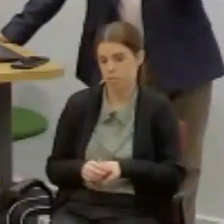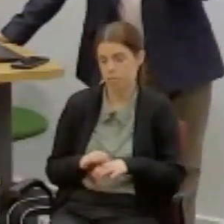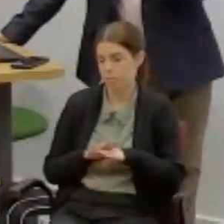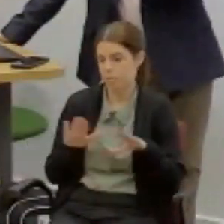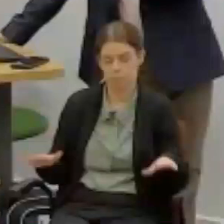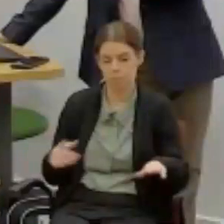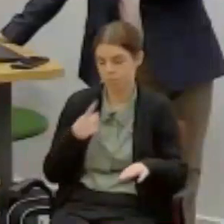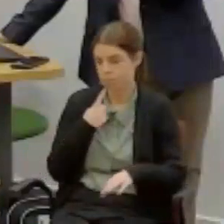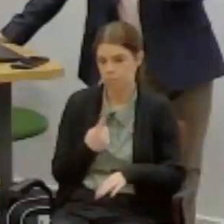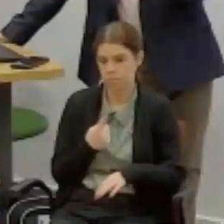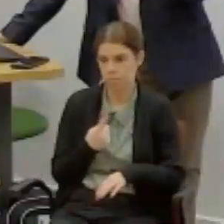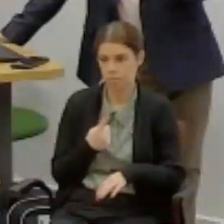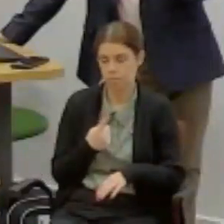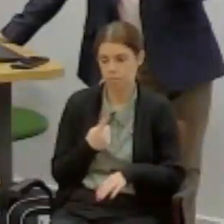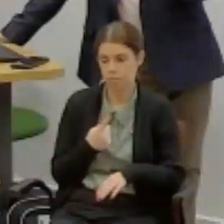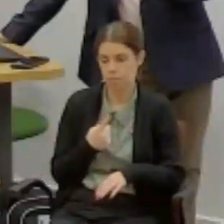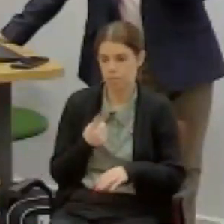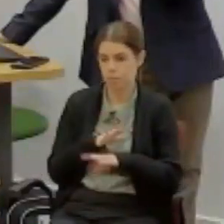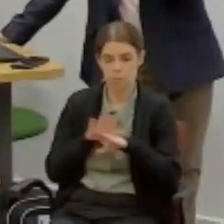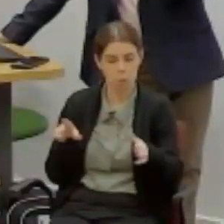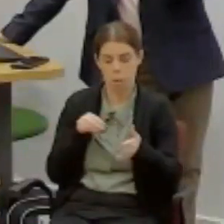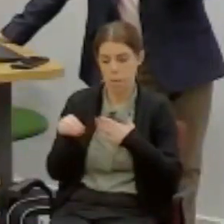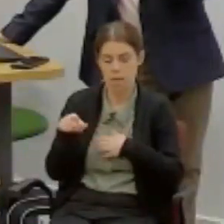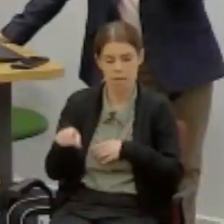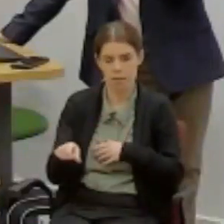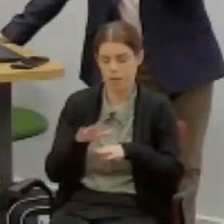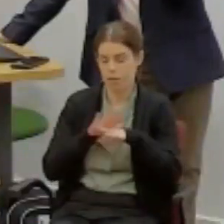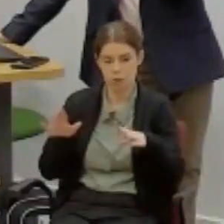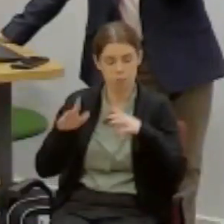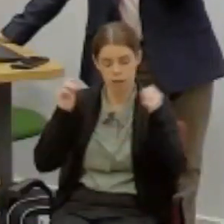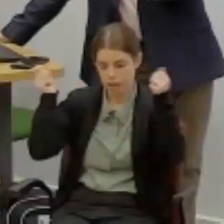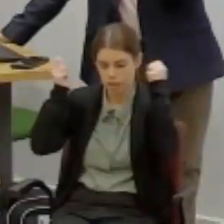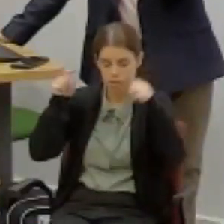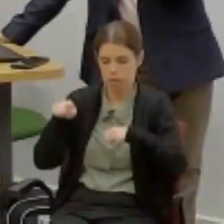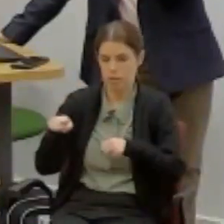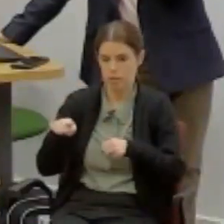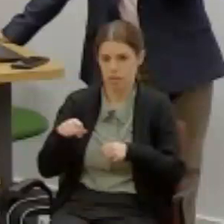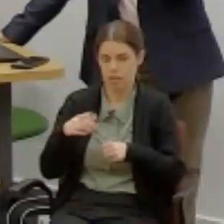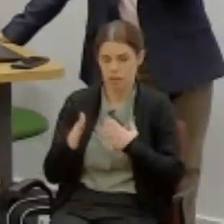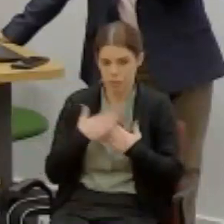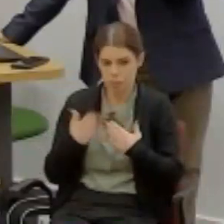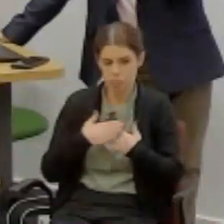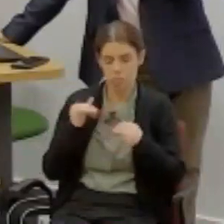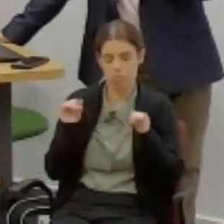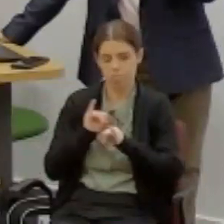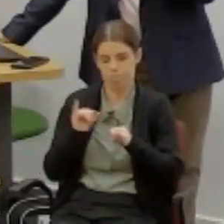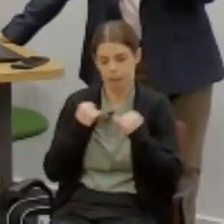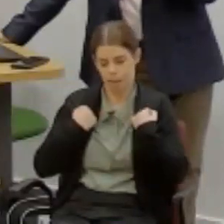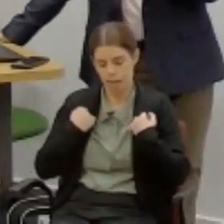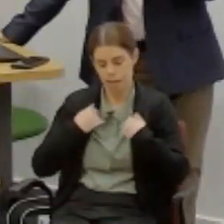Nobody's seeing that nobody's paying for it. Nobody's cheating all. And I think exposure to head impacts for the sake of training and ethical.